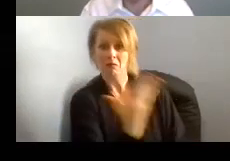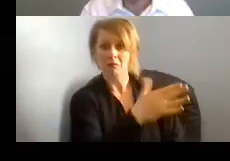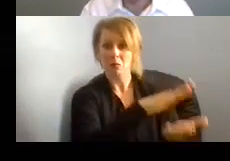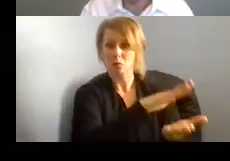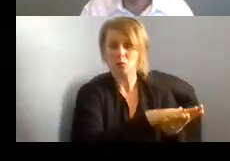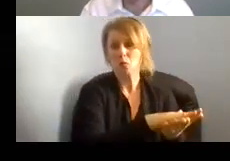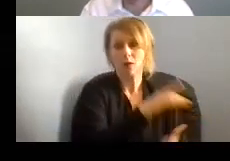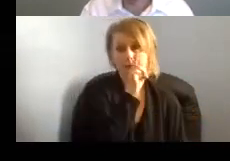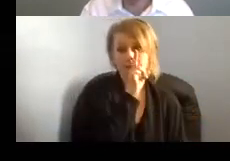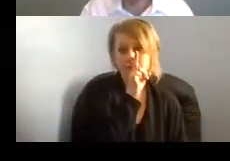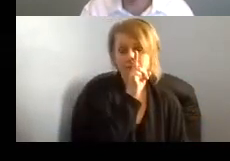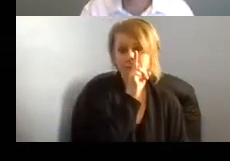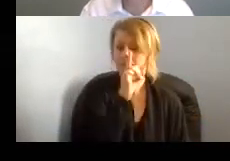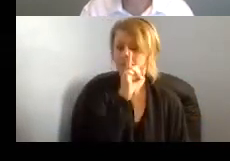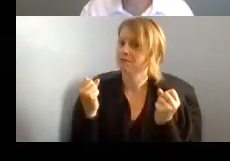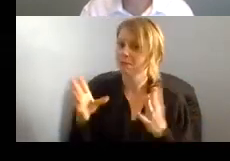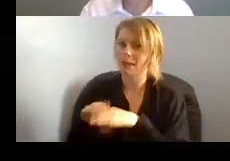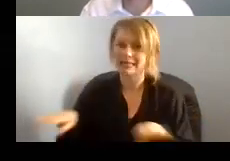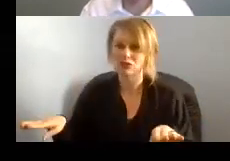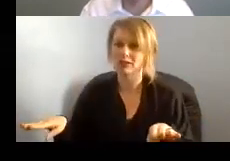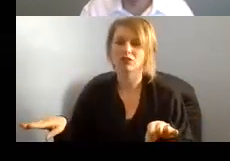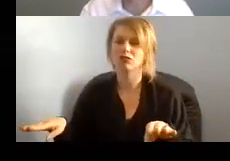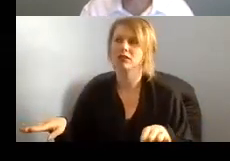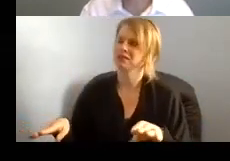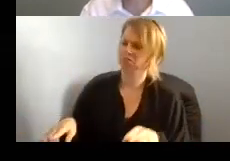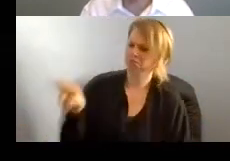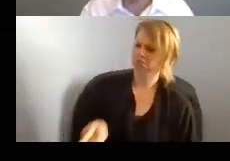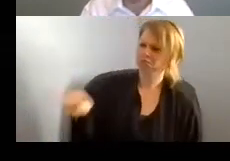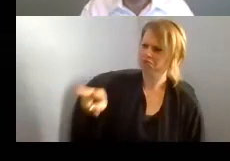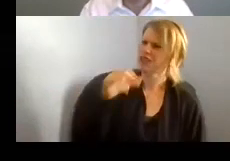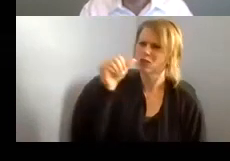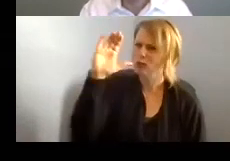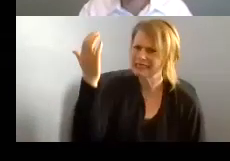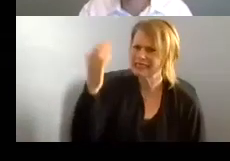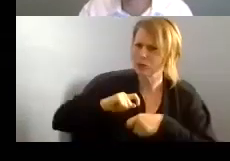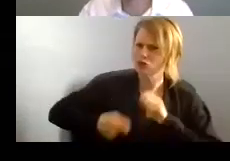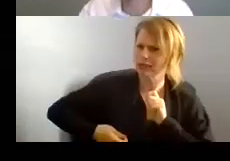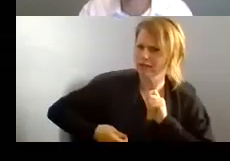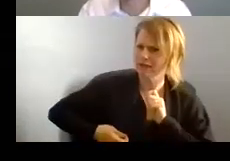And many children and adolescents are not going to appear to be grieving. Let me go over why. Well, the first is that adults may